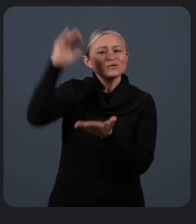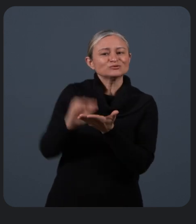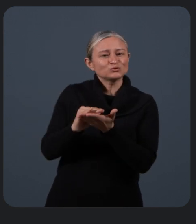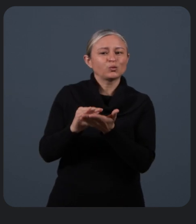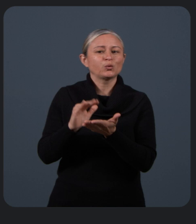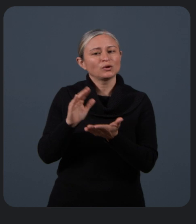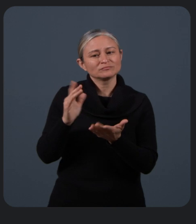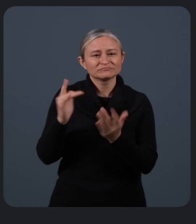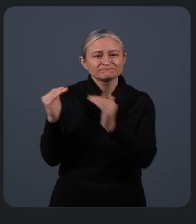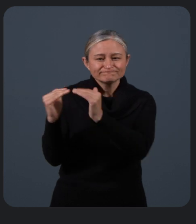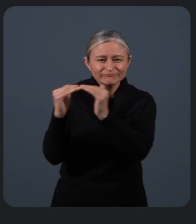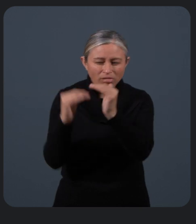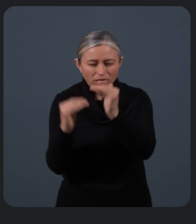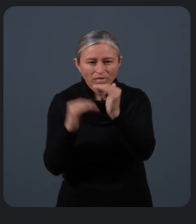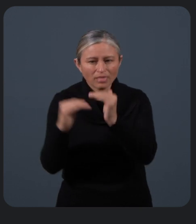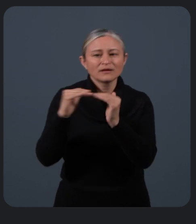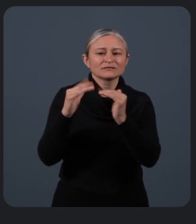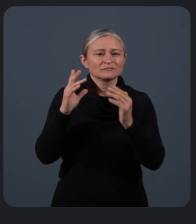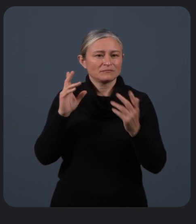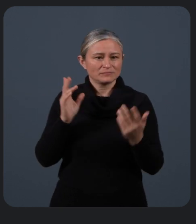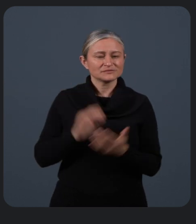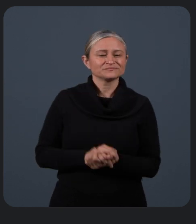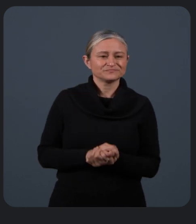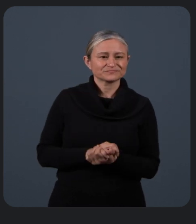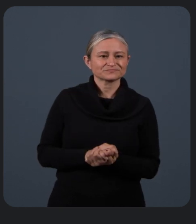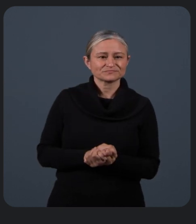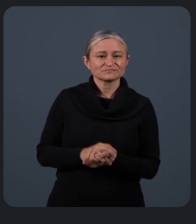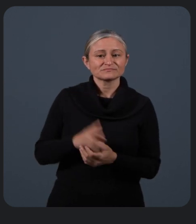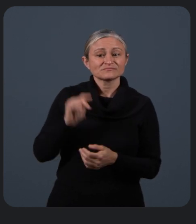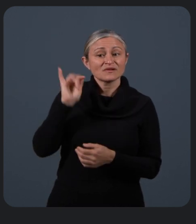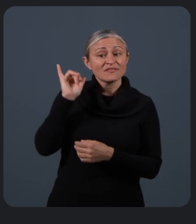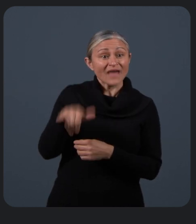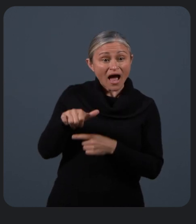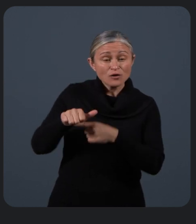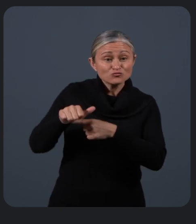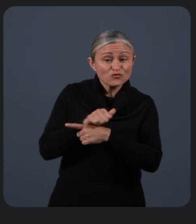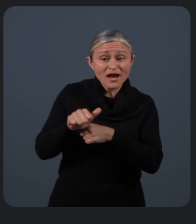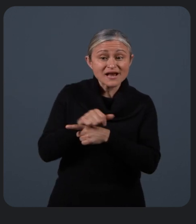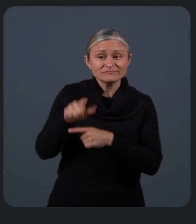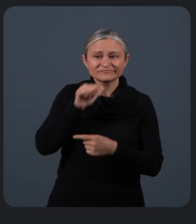And training your models doesn't have to be complex. We get it. We're developers, too.